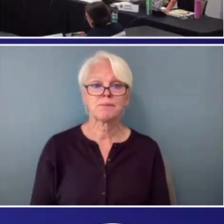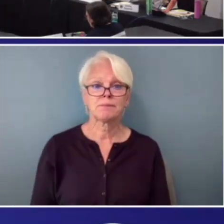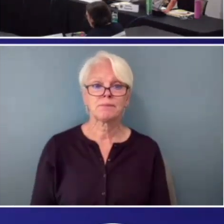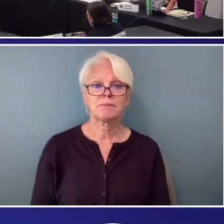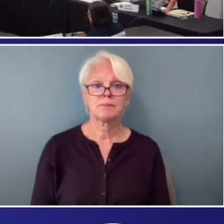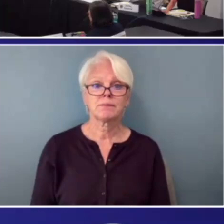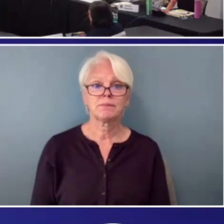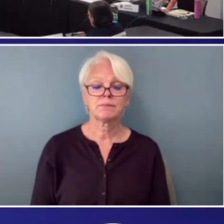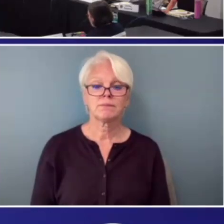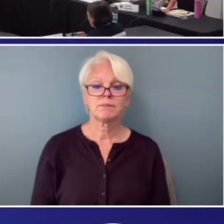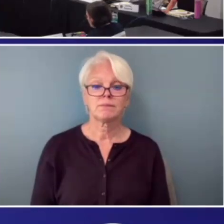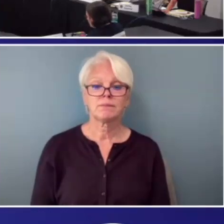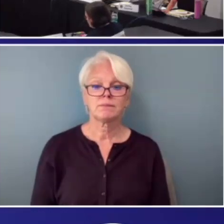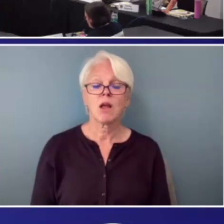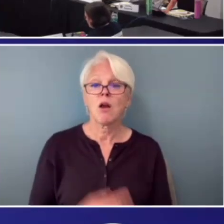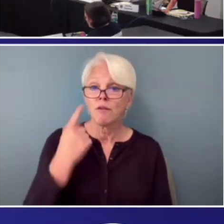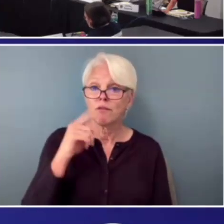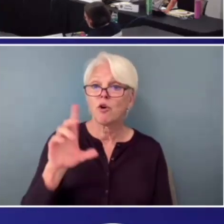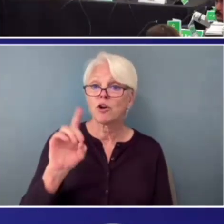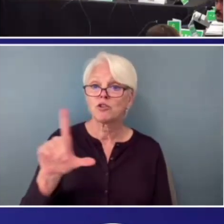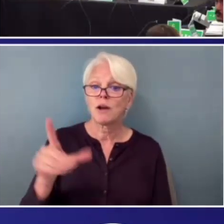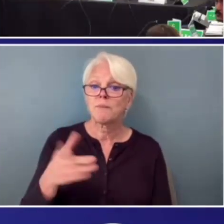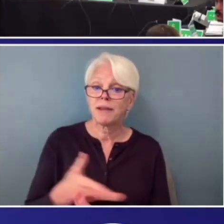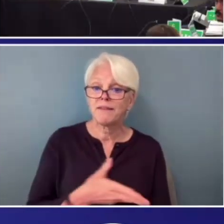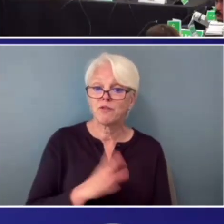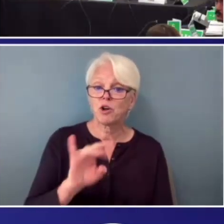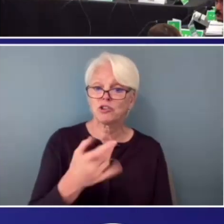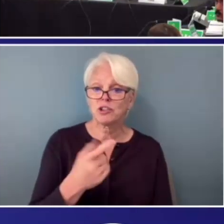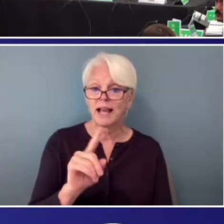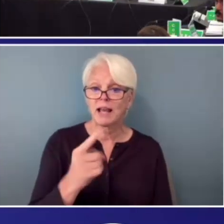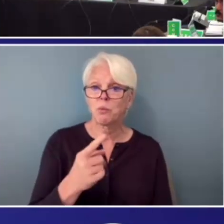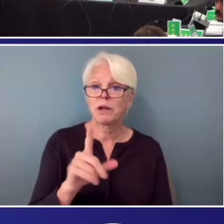You said for Direct Loans before July 1, Correct.